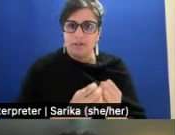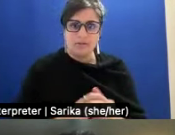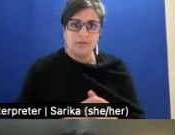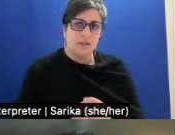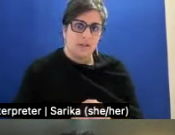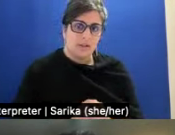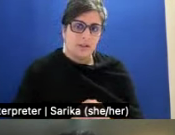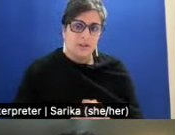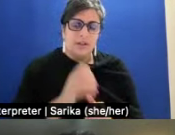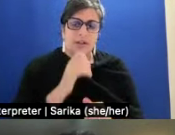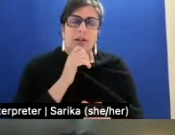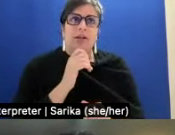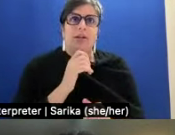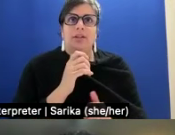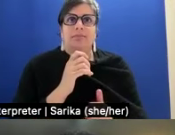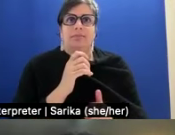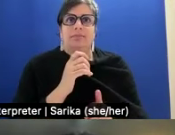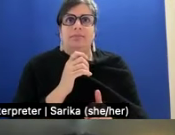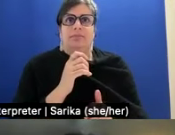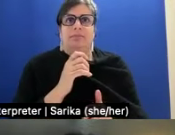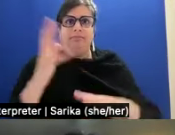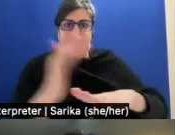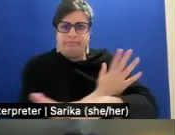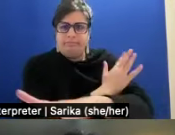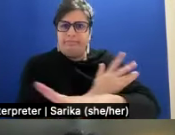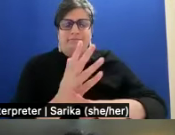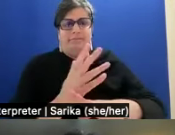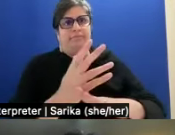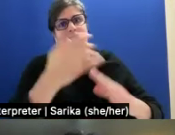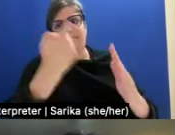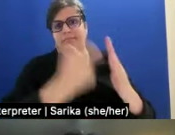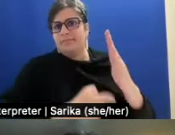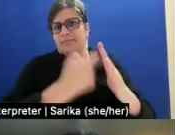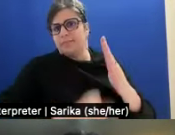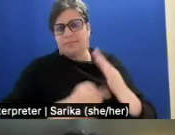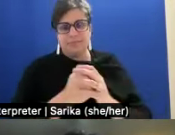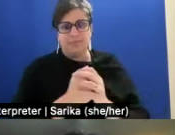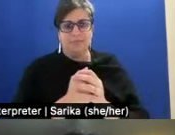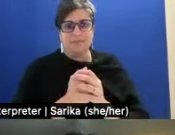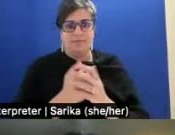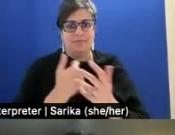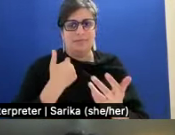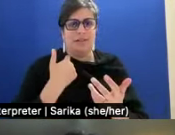don't, sliding scale, don't want, money to be a prohibitive